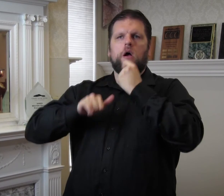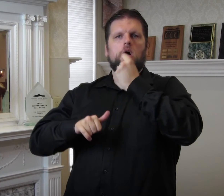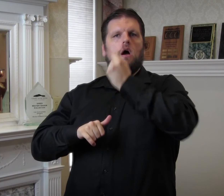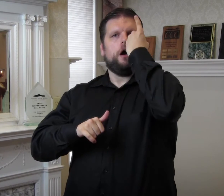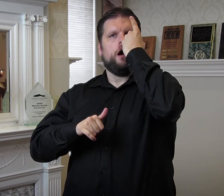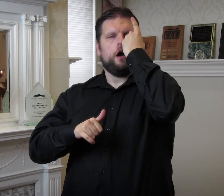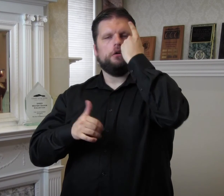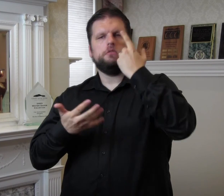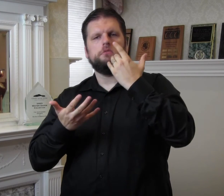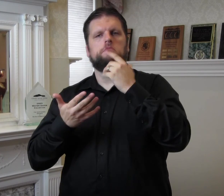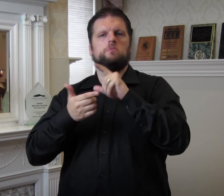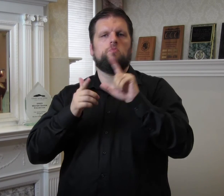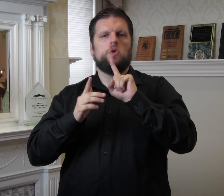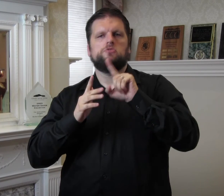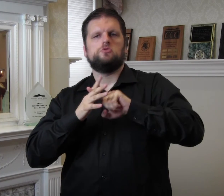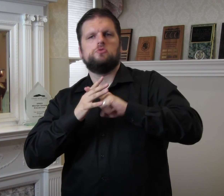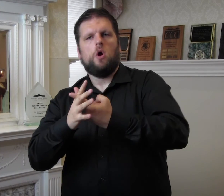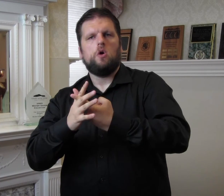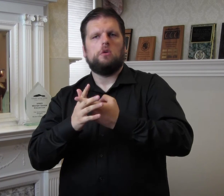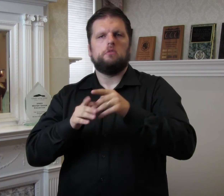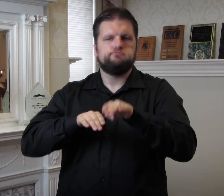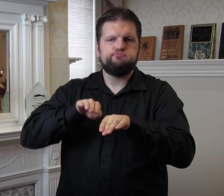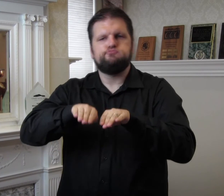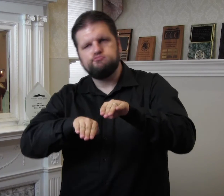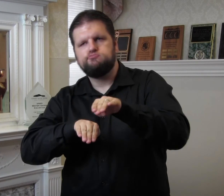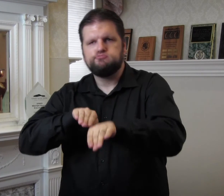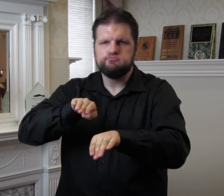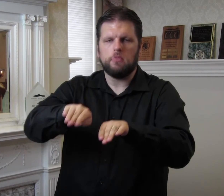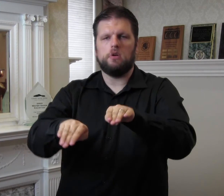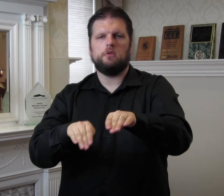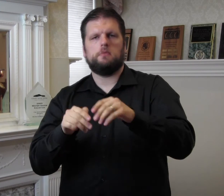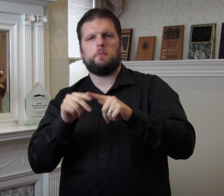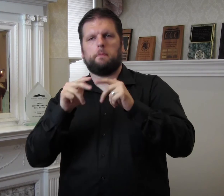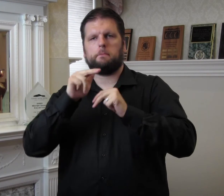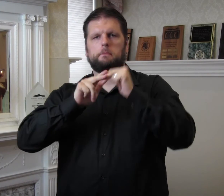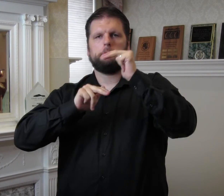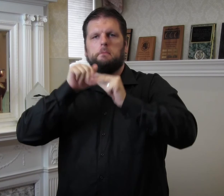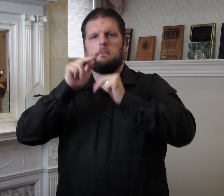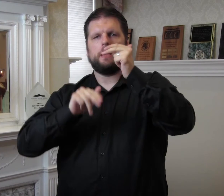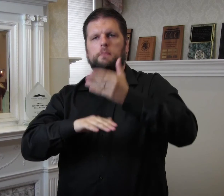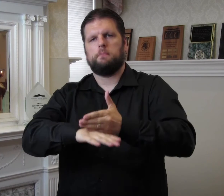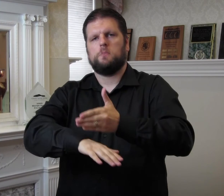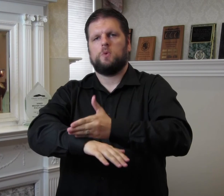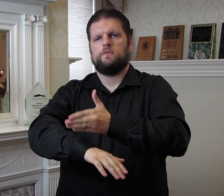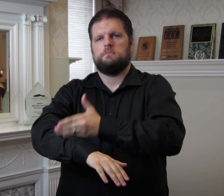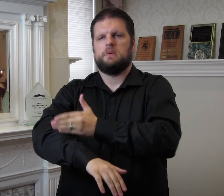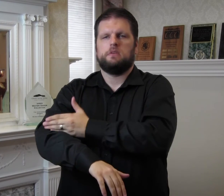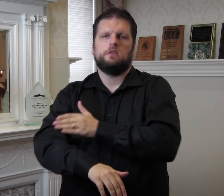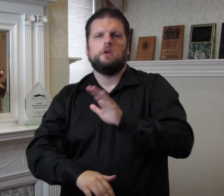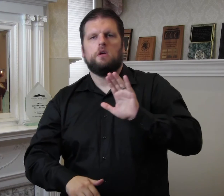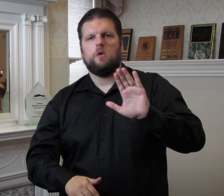where to start and what steps they need to take